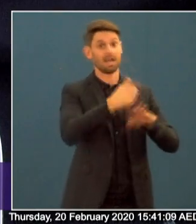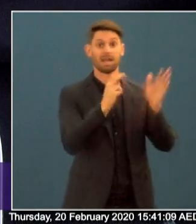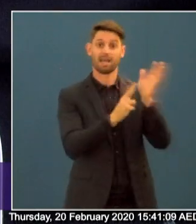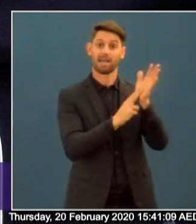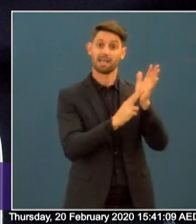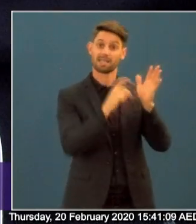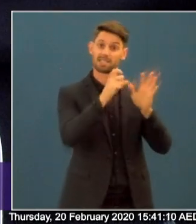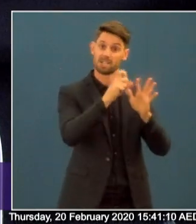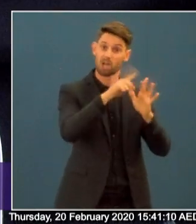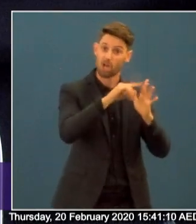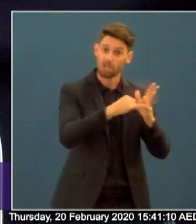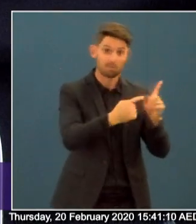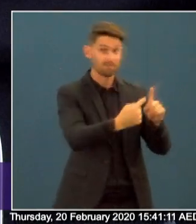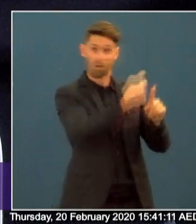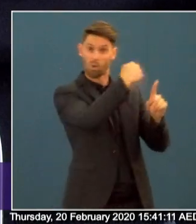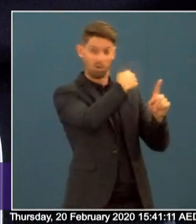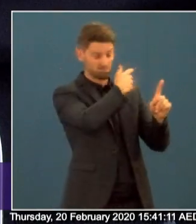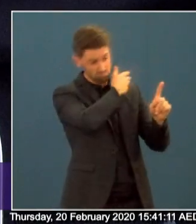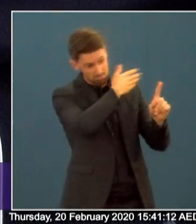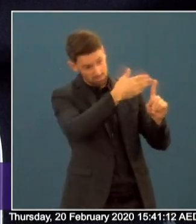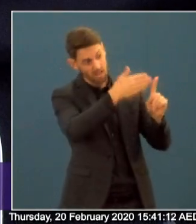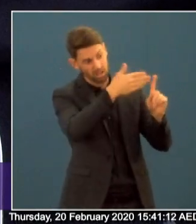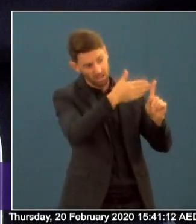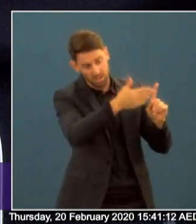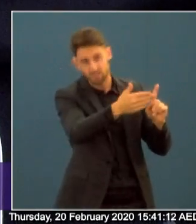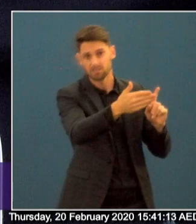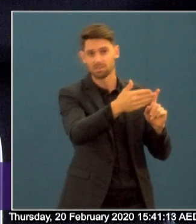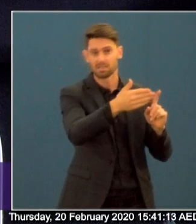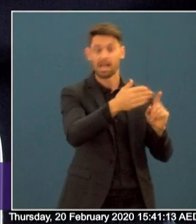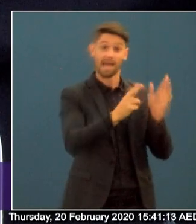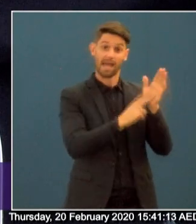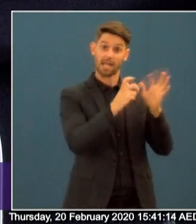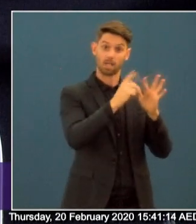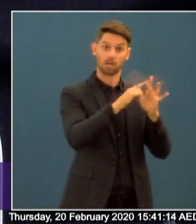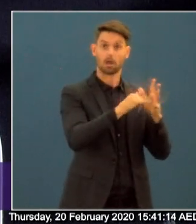I recognise that it's provided much welcome opportunities